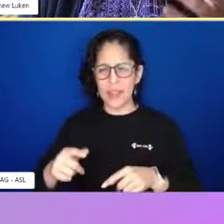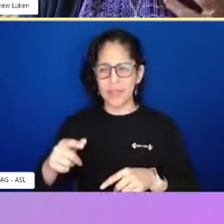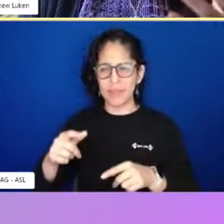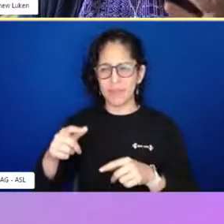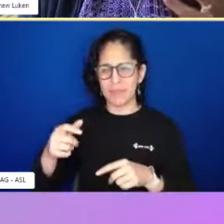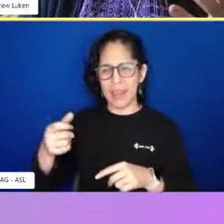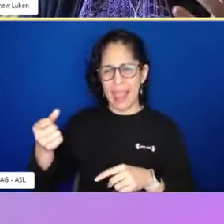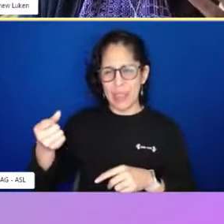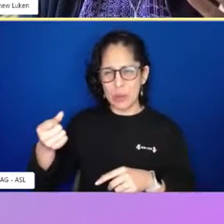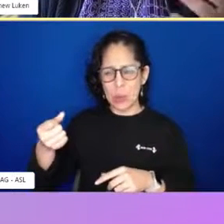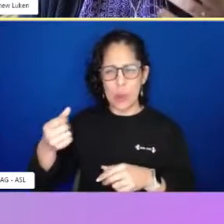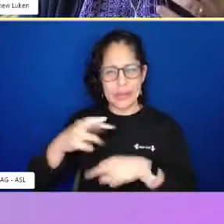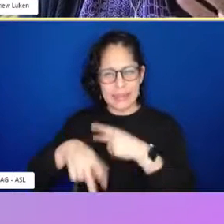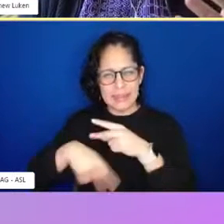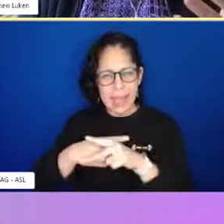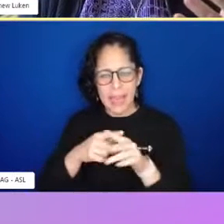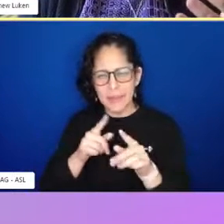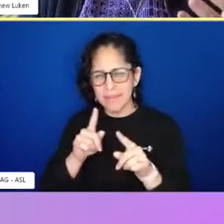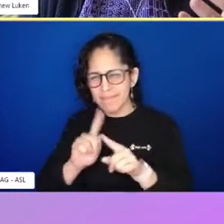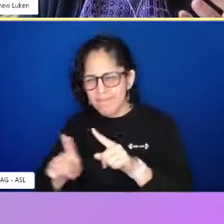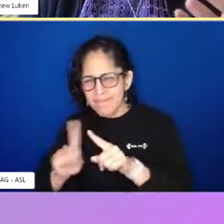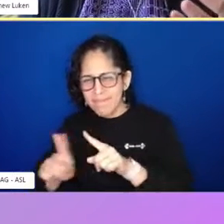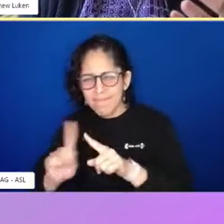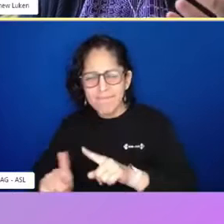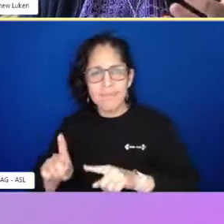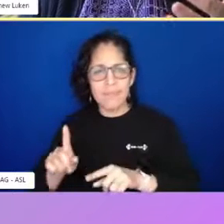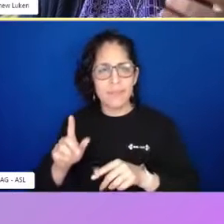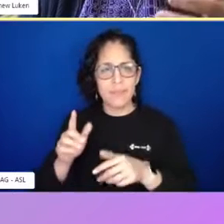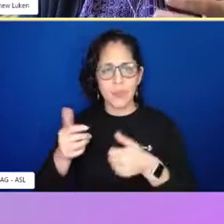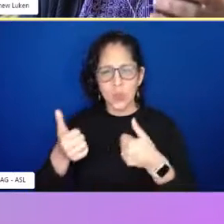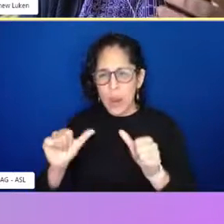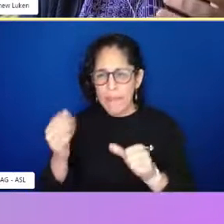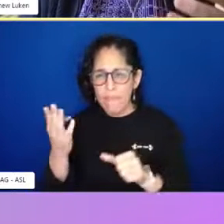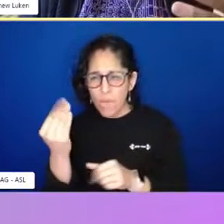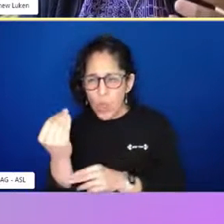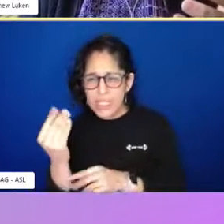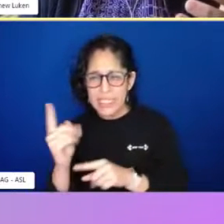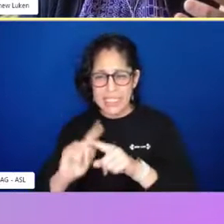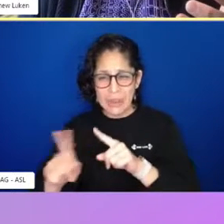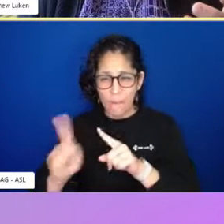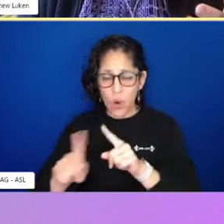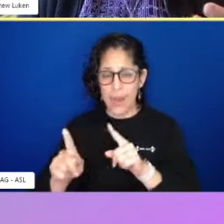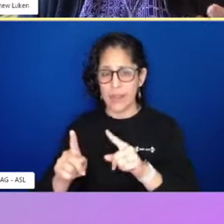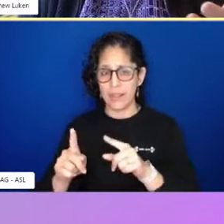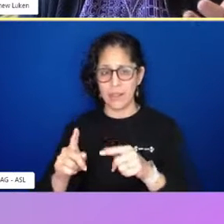went through a lot of work, and we see there's lots of different handle types that they went through, but they